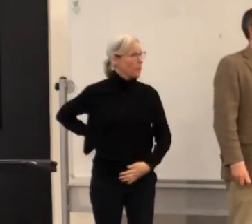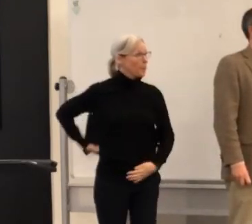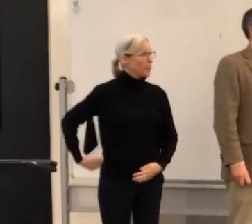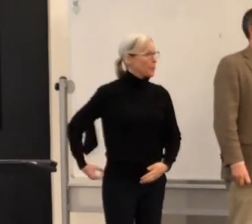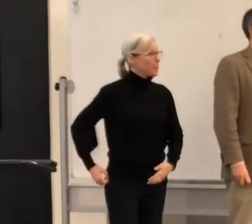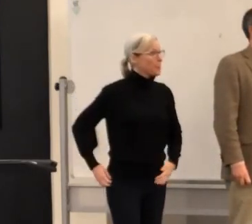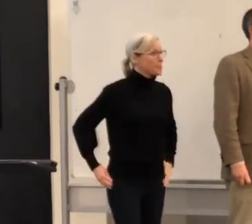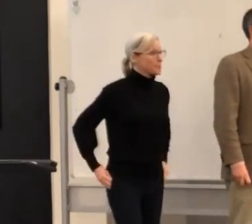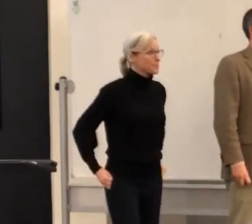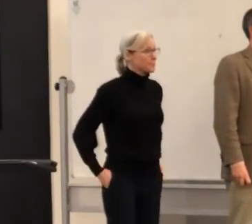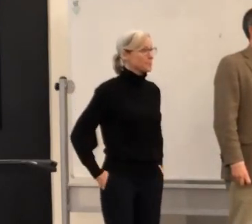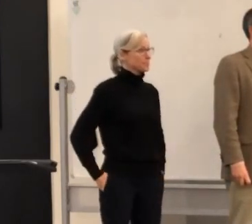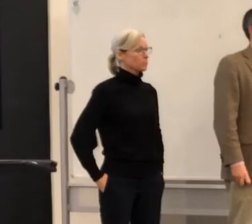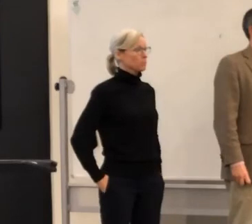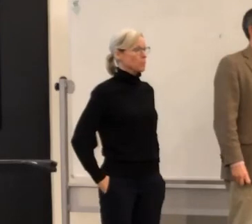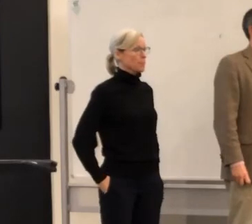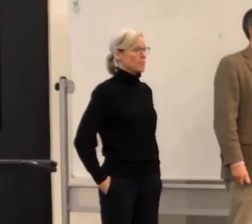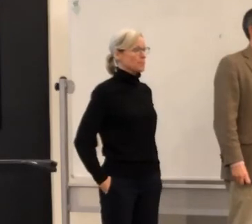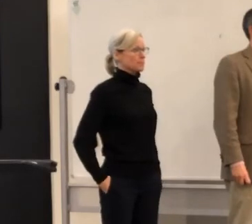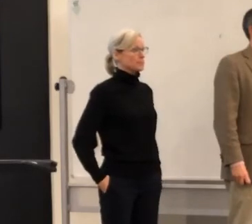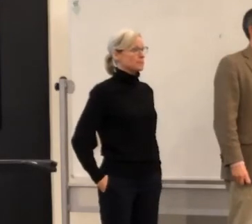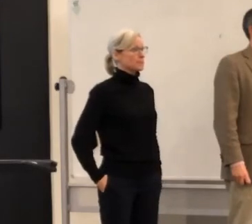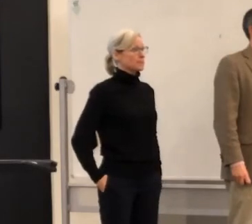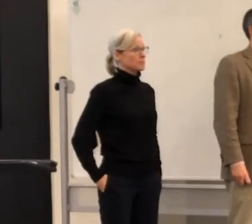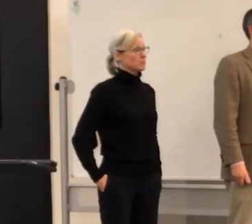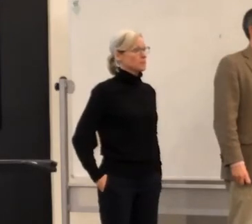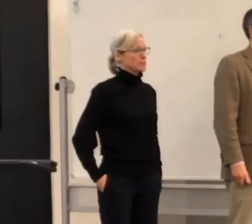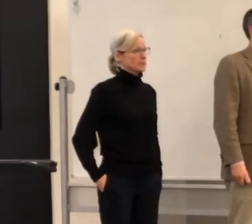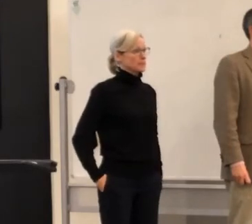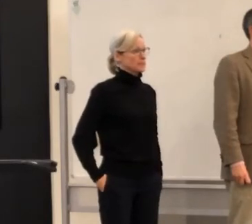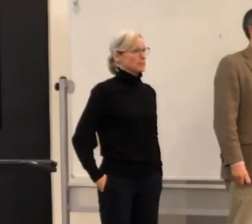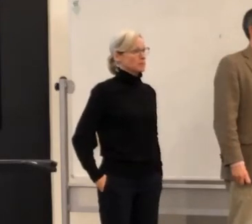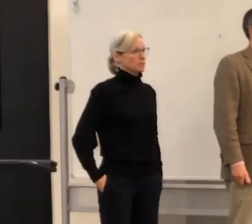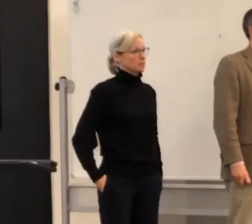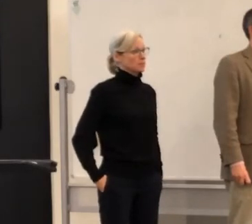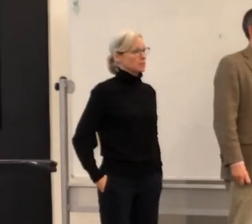for every pitch group that you should invite the lawyers